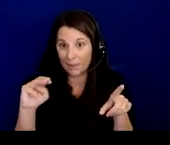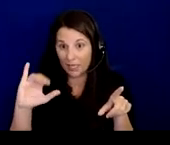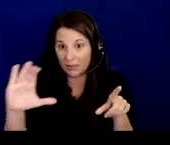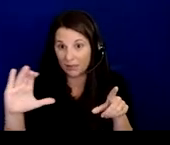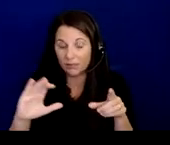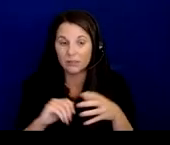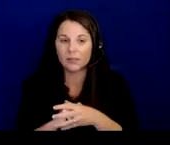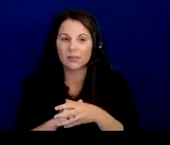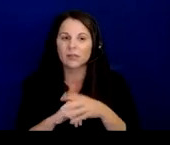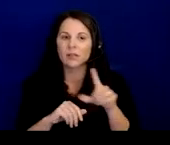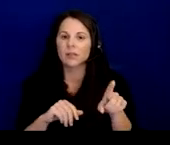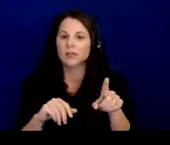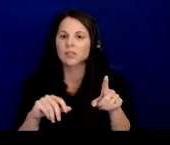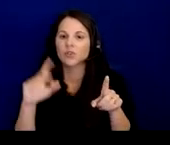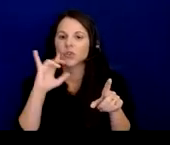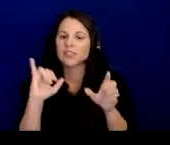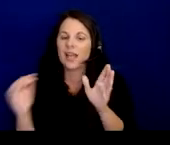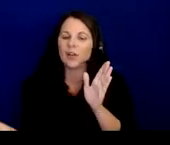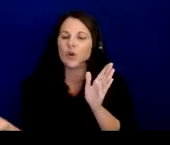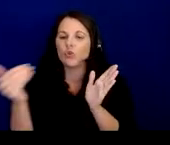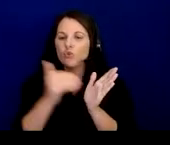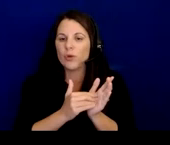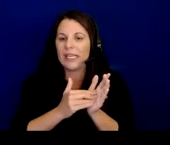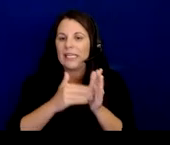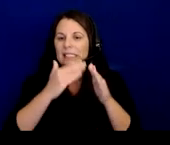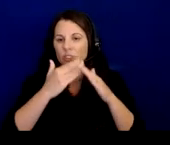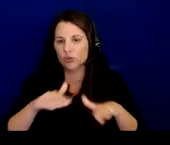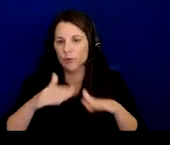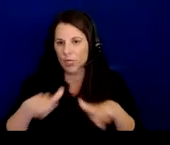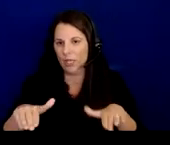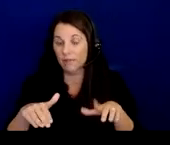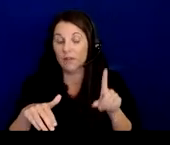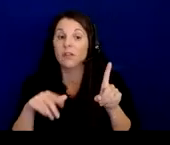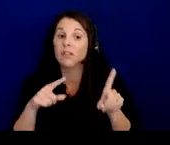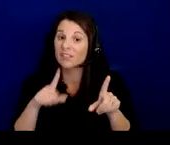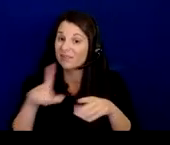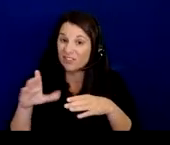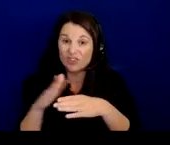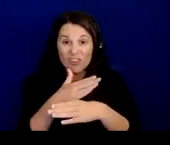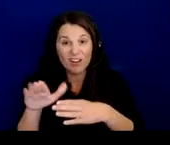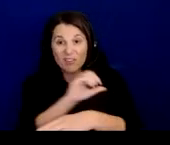it's a redistributive model. There's a lot of sharing of authority. The expertise of all stakeholders are involved.